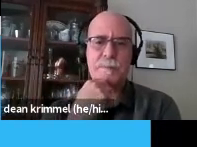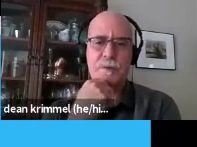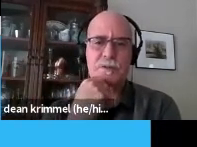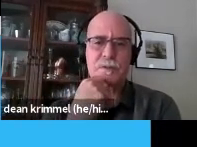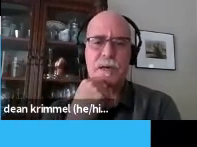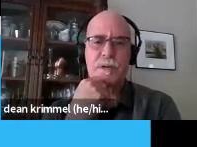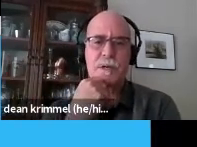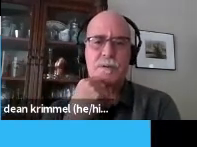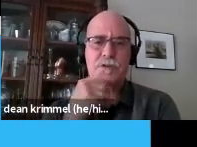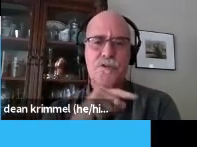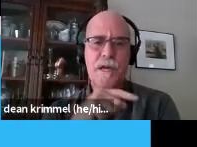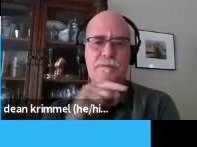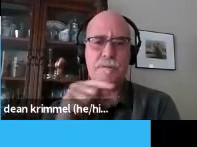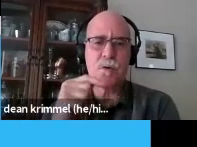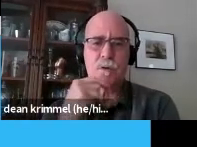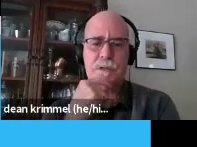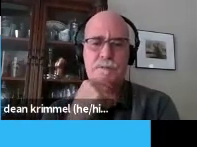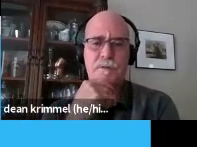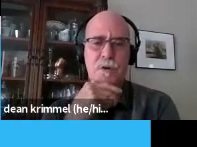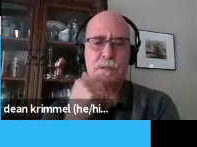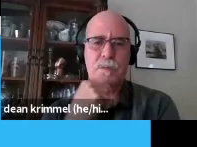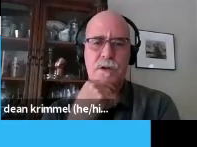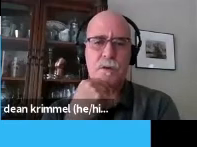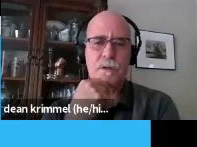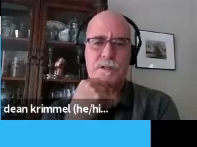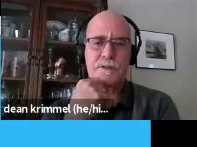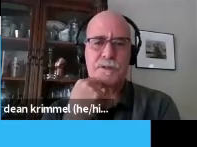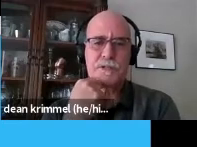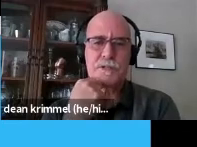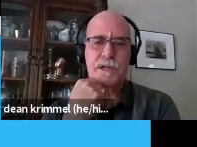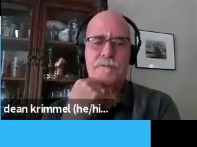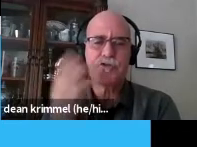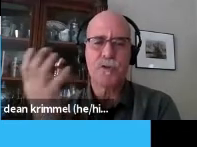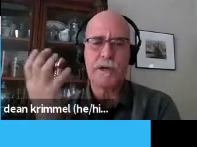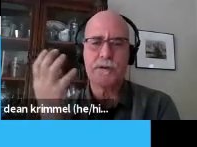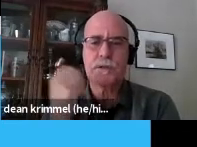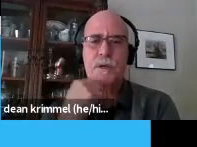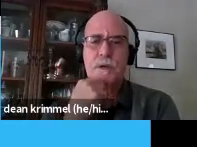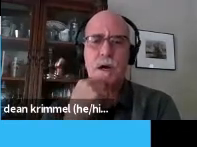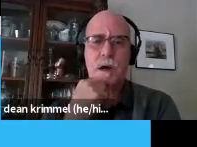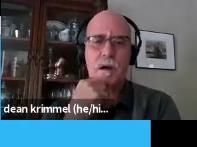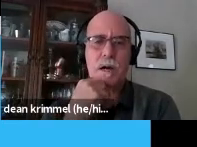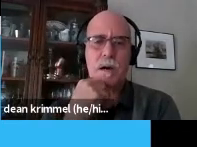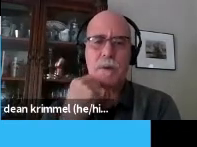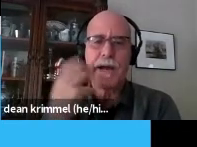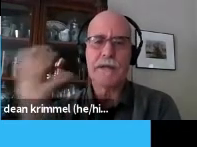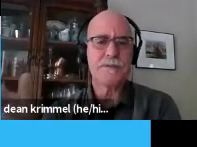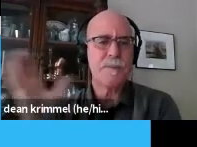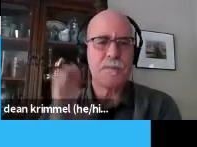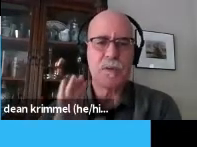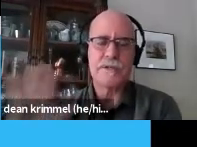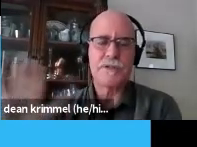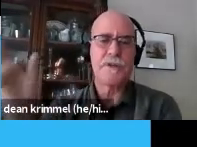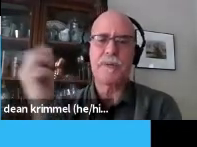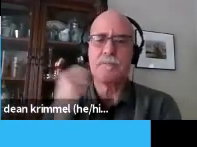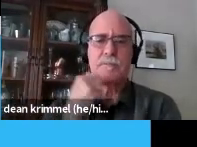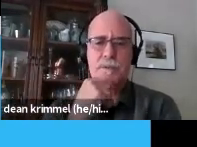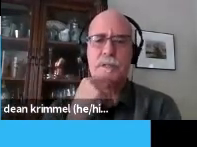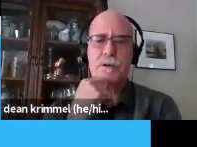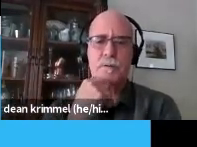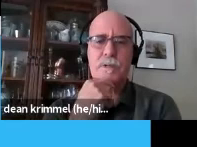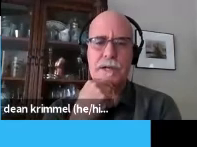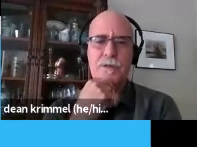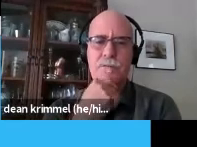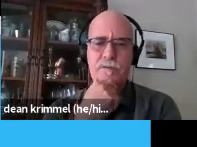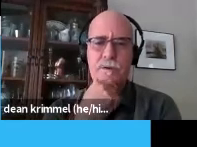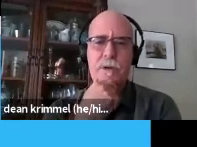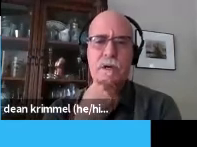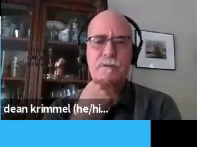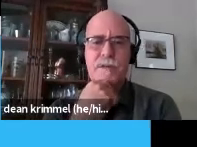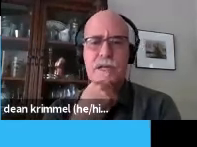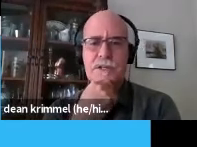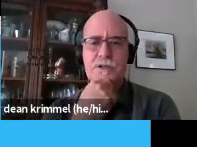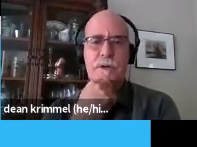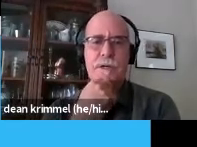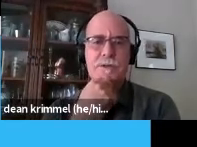These slave traders are buying people and shipping them down the river from the 1820s